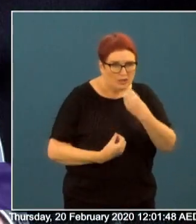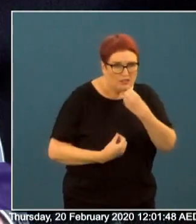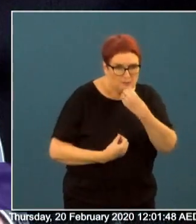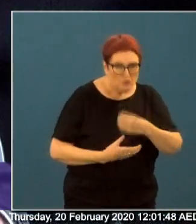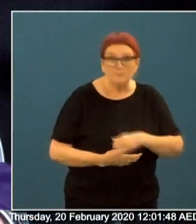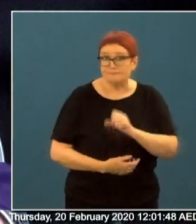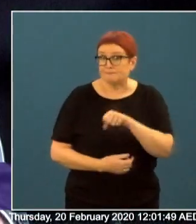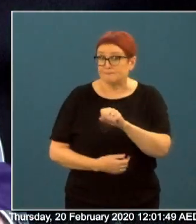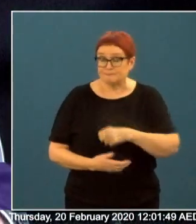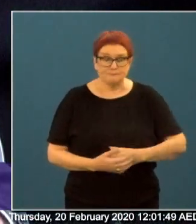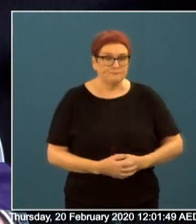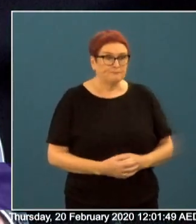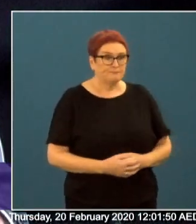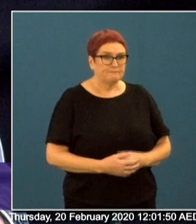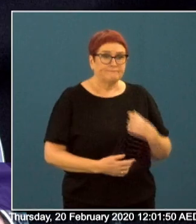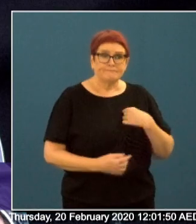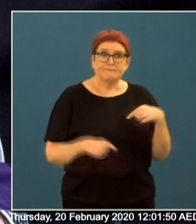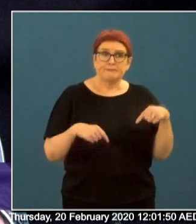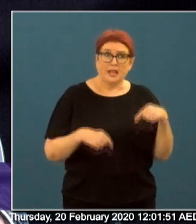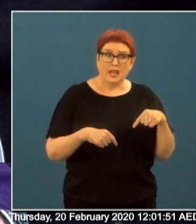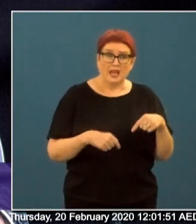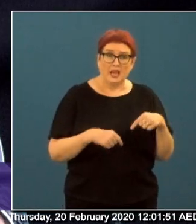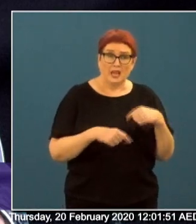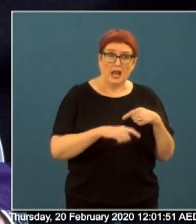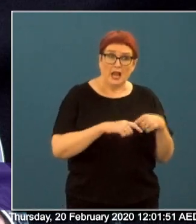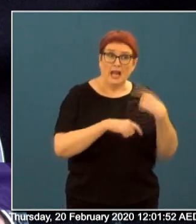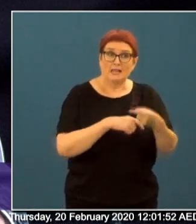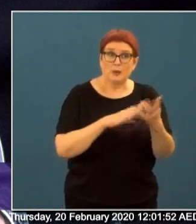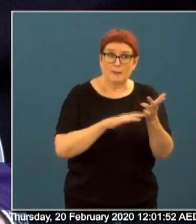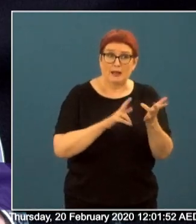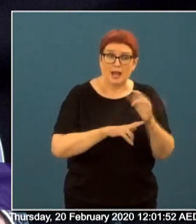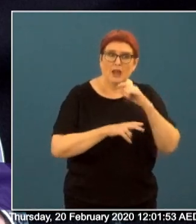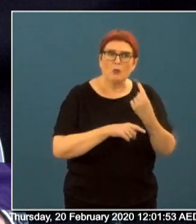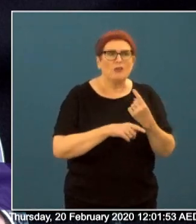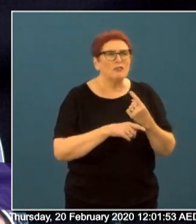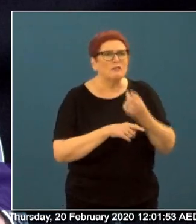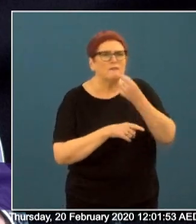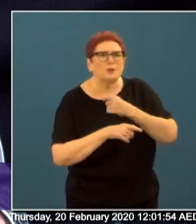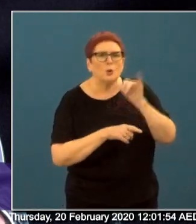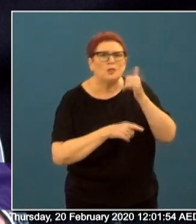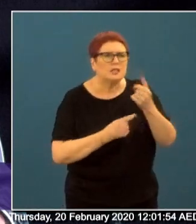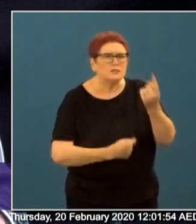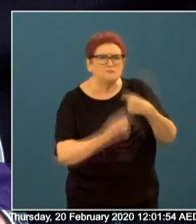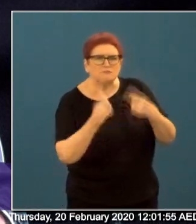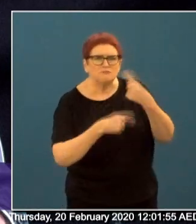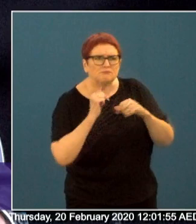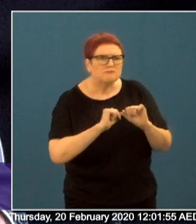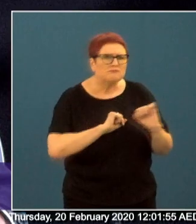And the Royal Commission will hear on Monday from some dentists who are going to assist us a little more